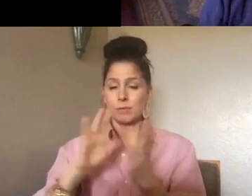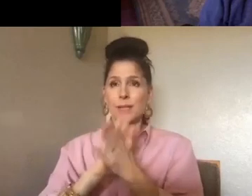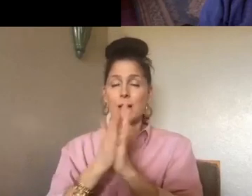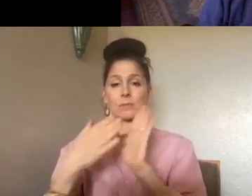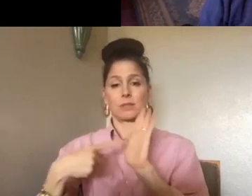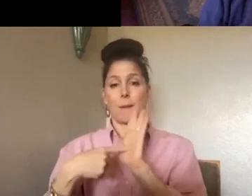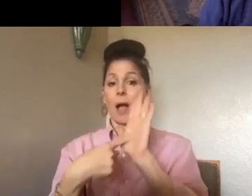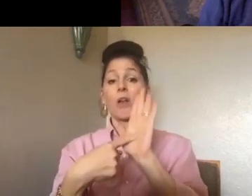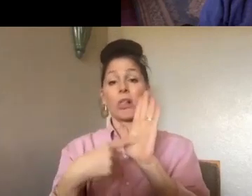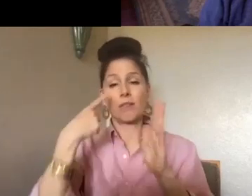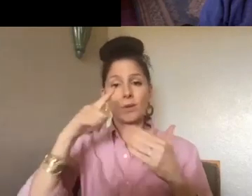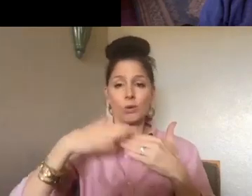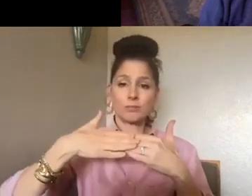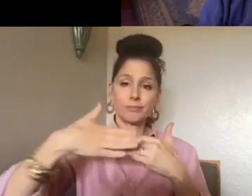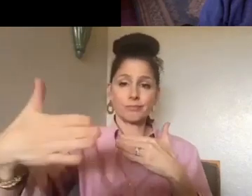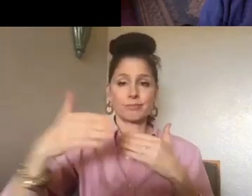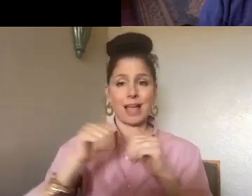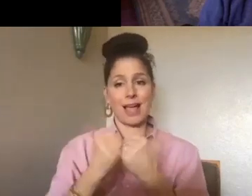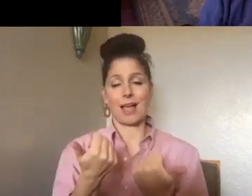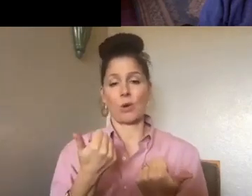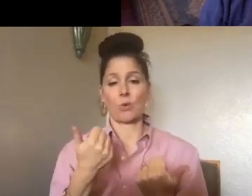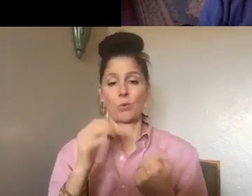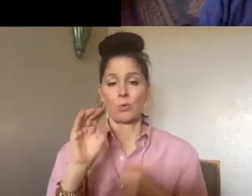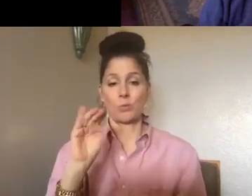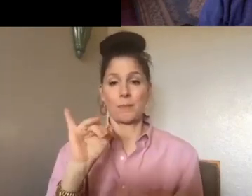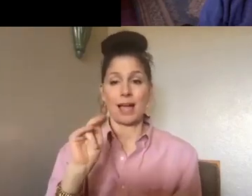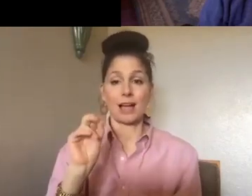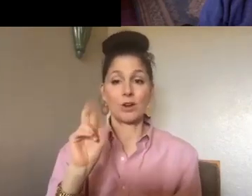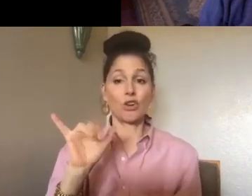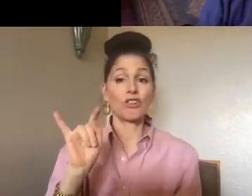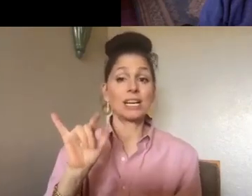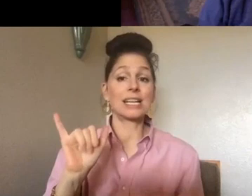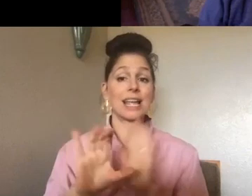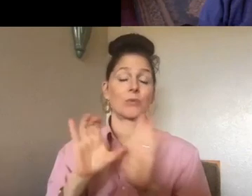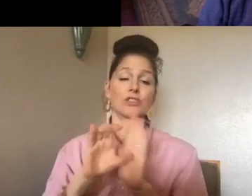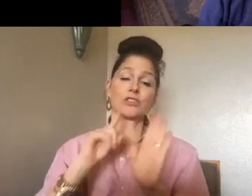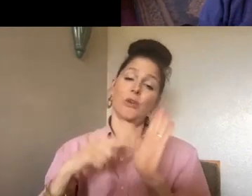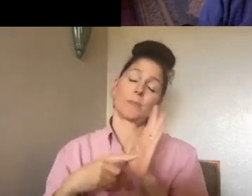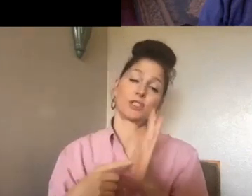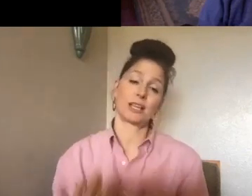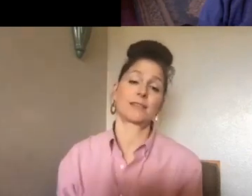this will become a model going forward for minority characters to be portrayed.